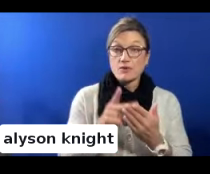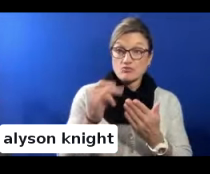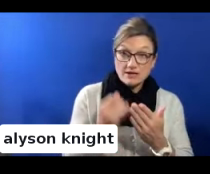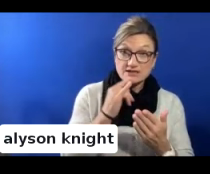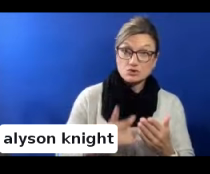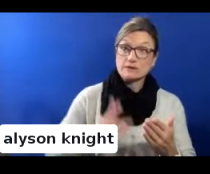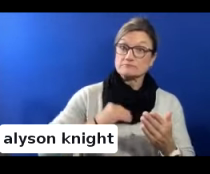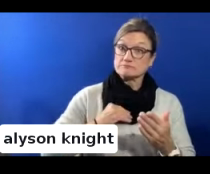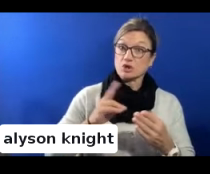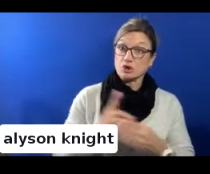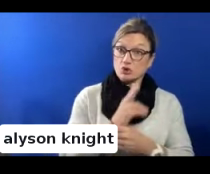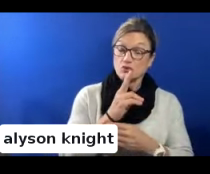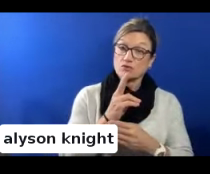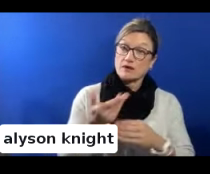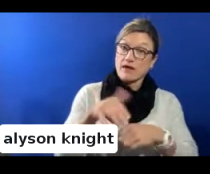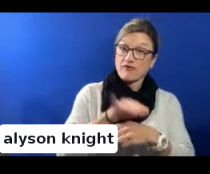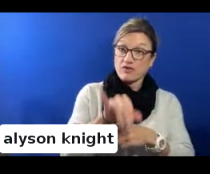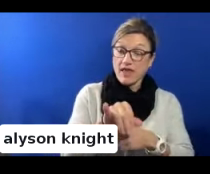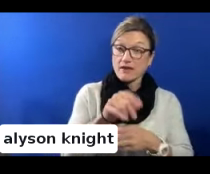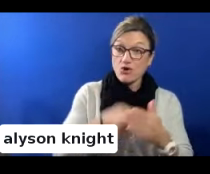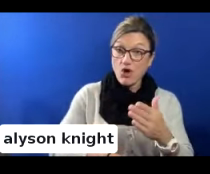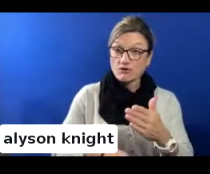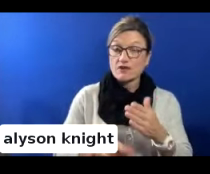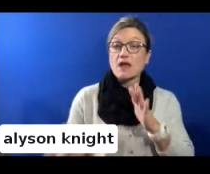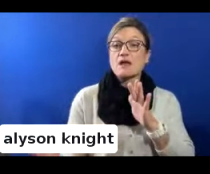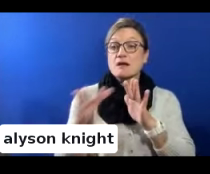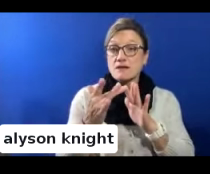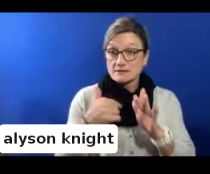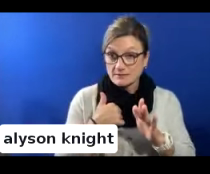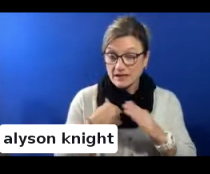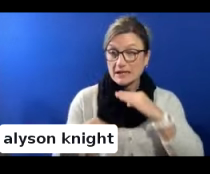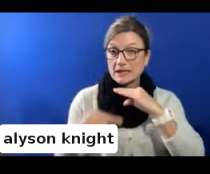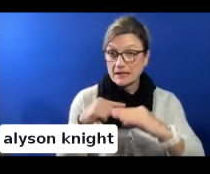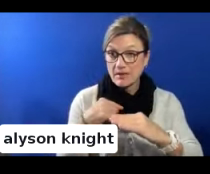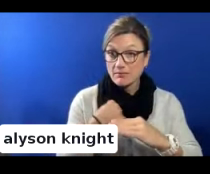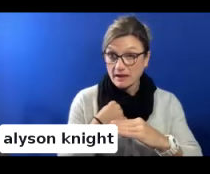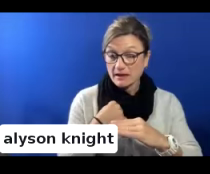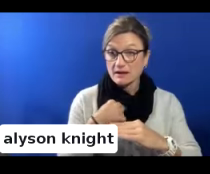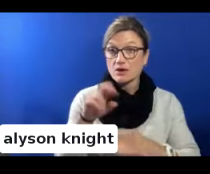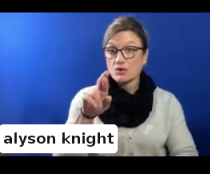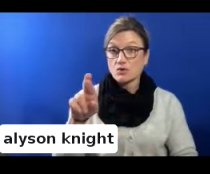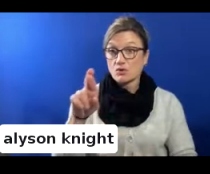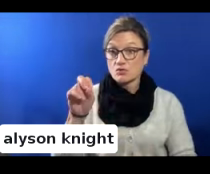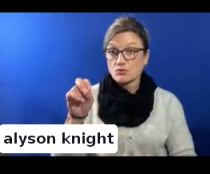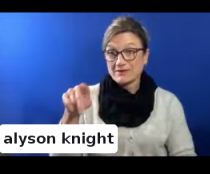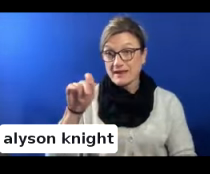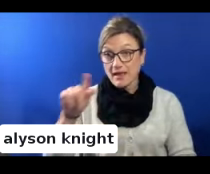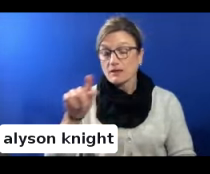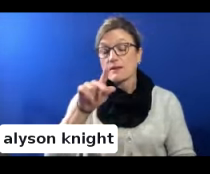reach out to me at Ppatel@reeve.org, and submit your budget revision.